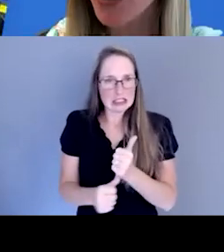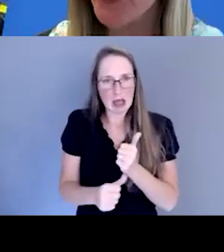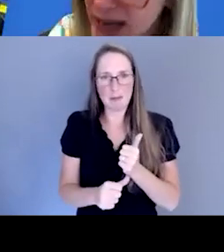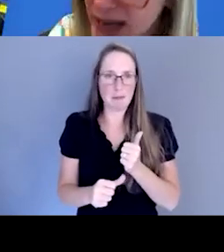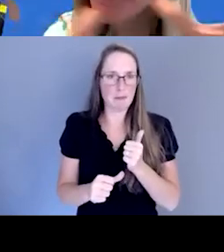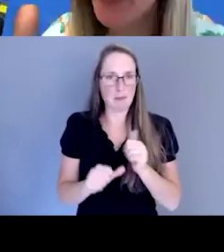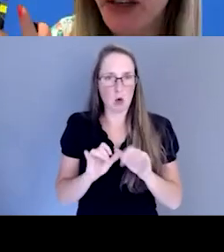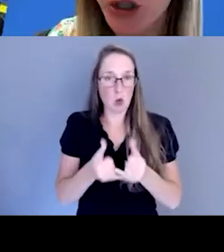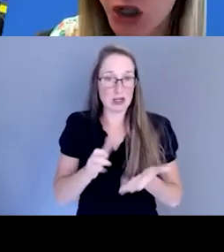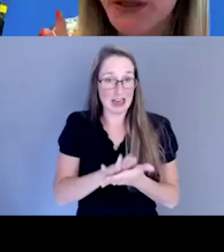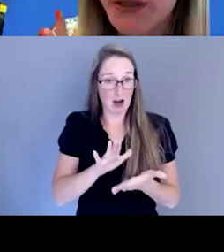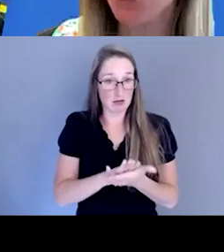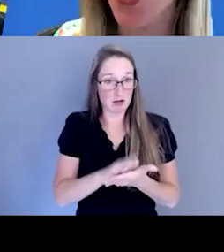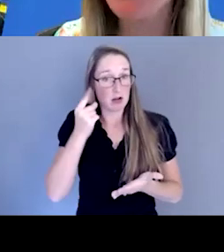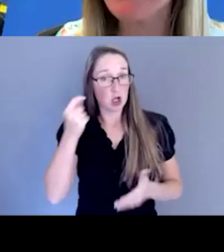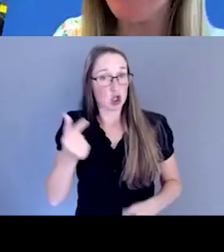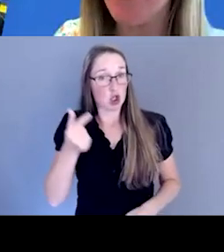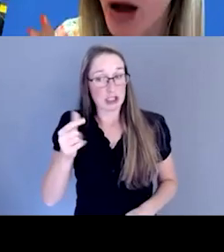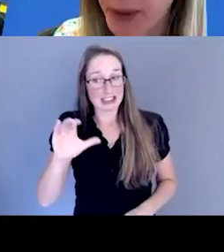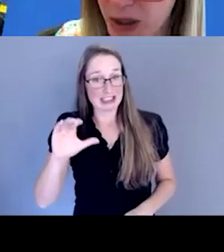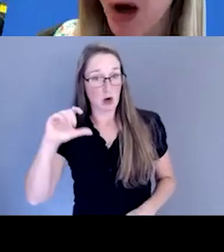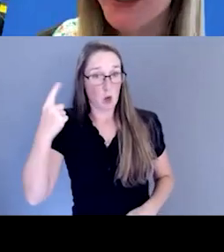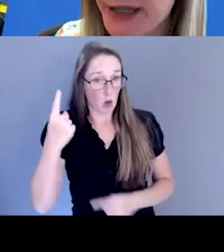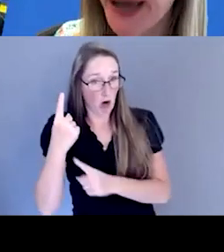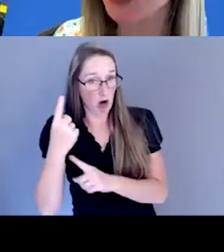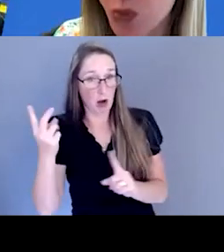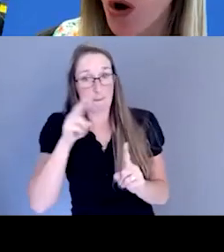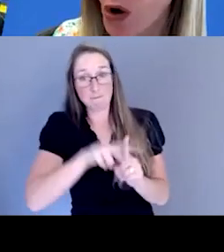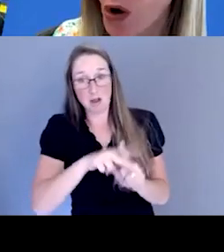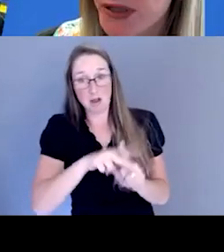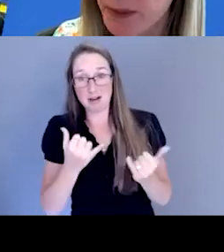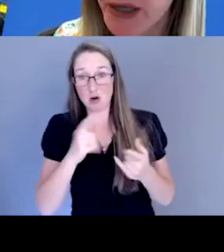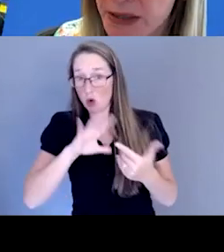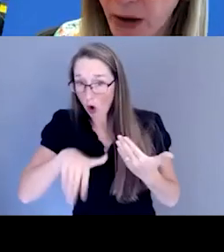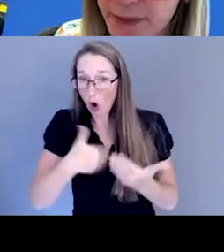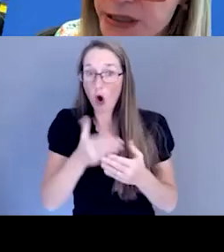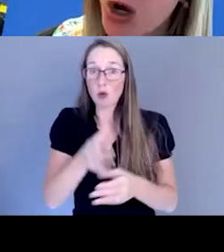Given that the GC-1 applies now to all recipient types,